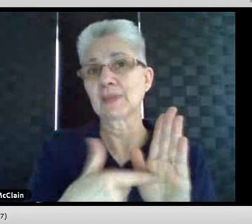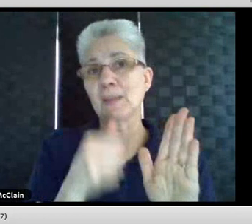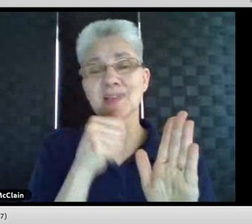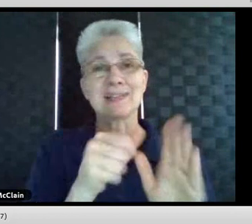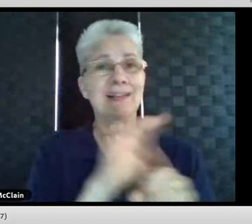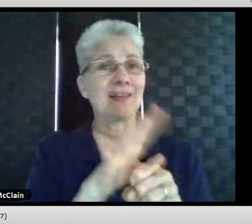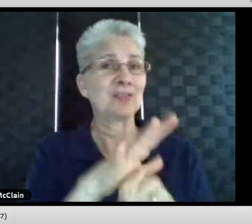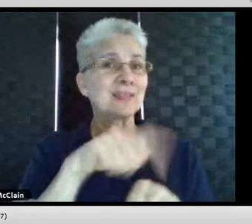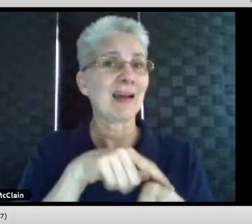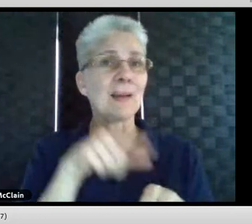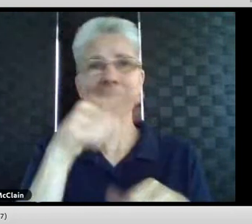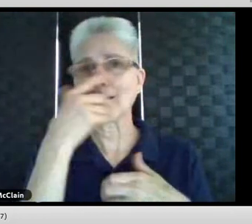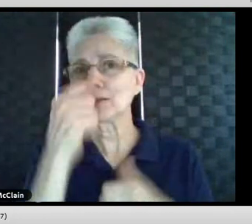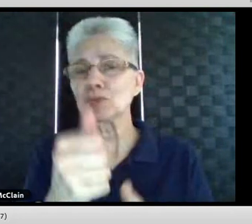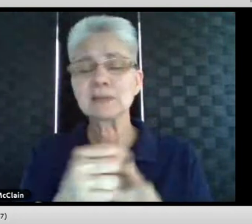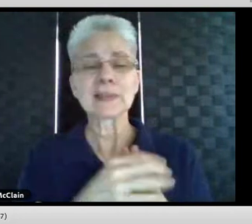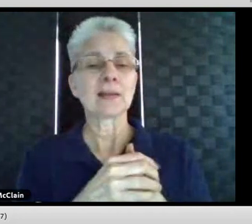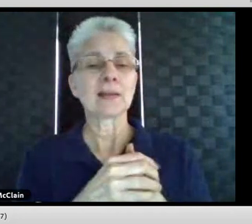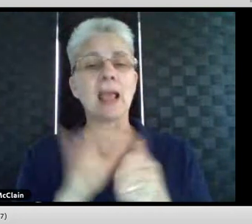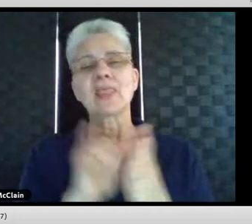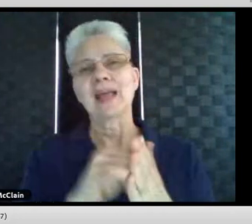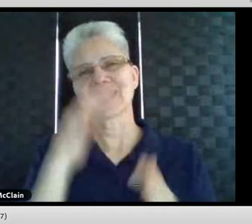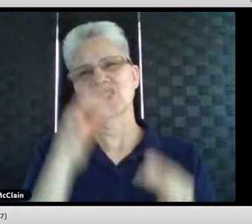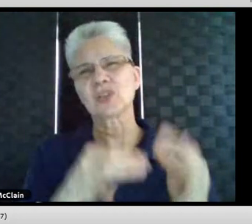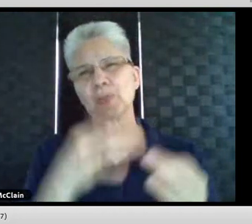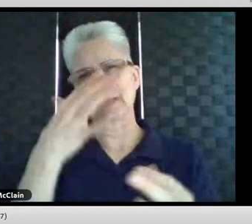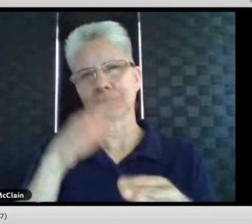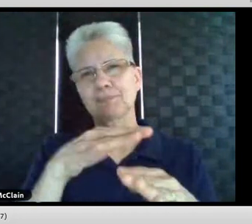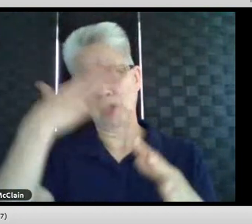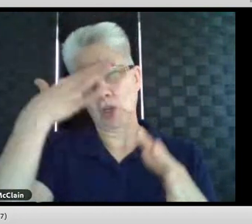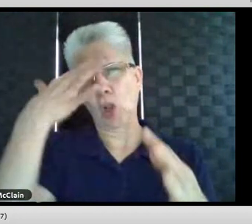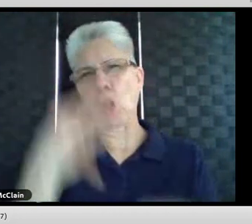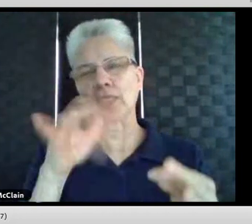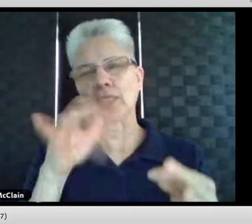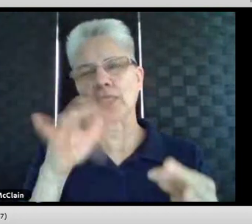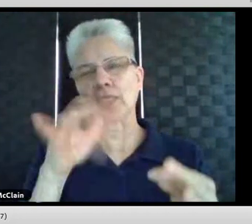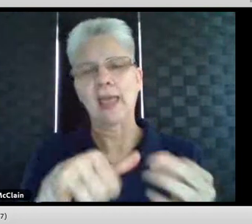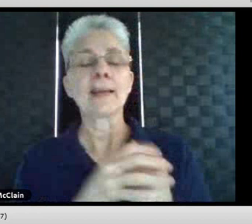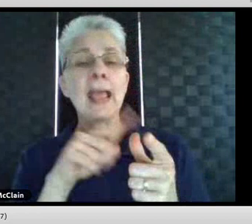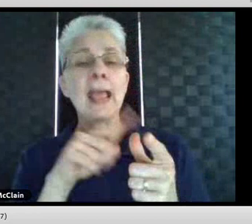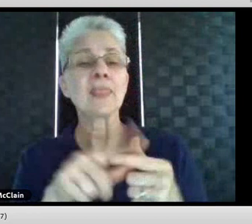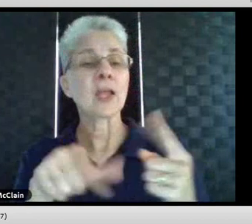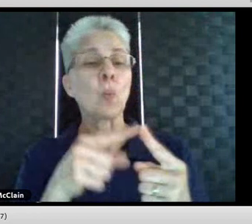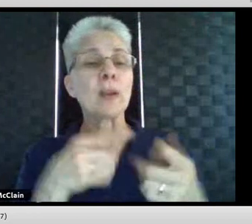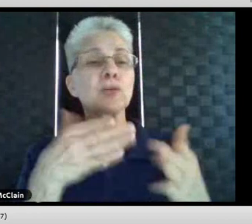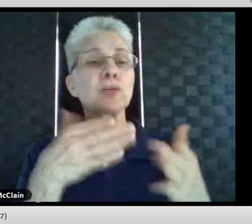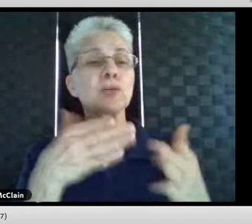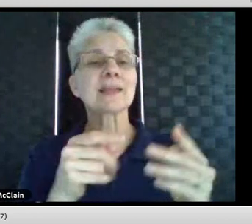They're not interested, and, again, that's a judgment call, and then, you know, when to let something go.